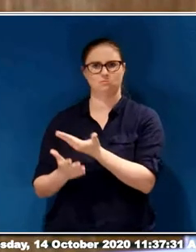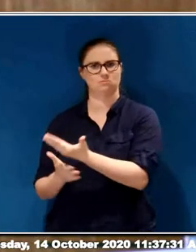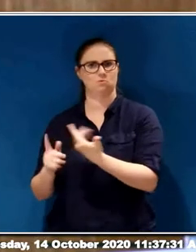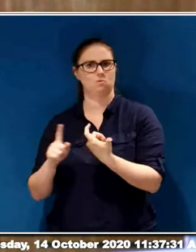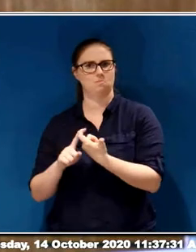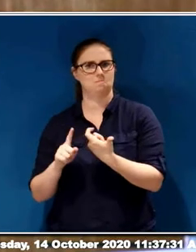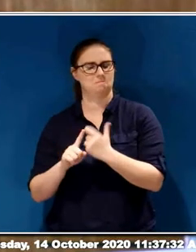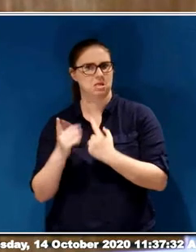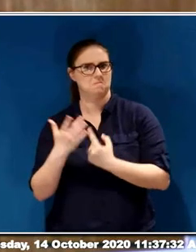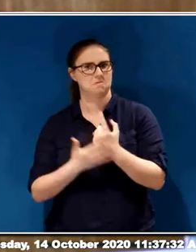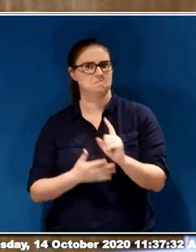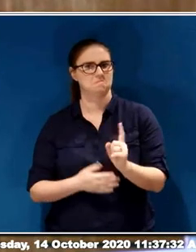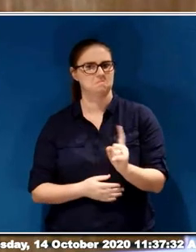Kobe has been destroyed.